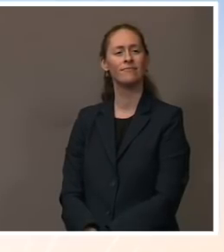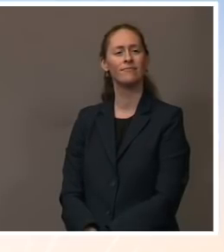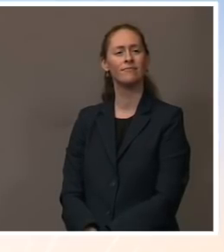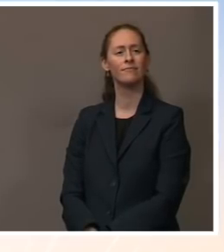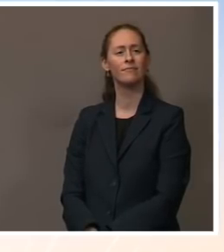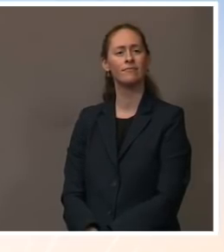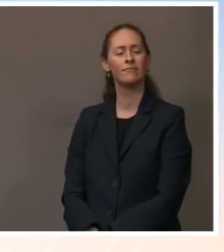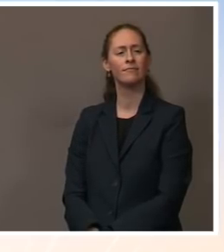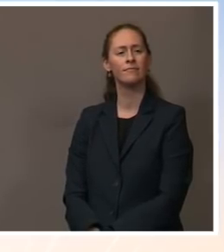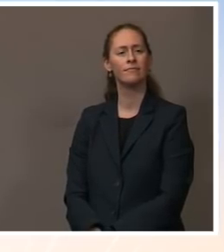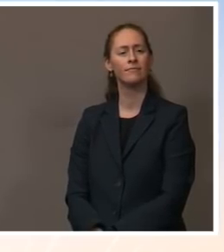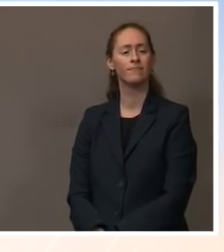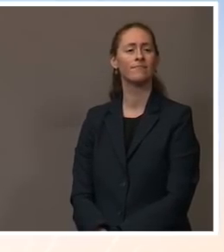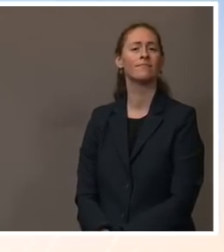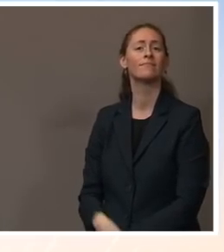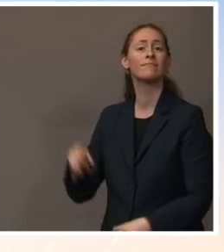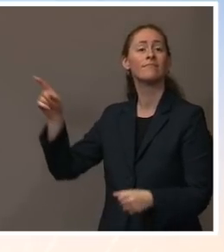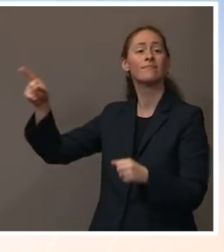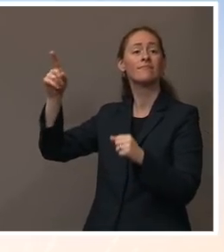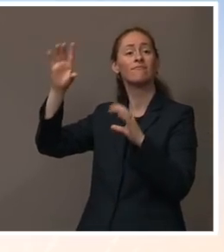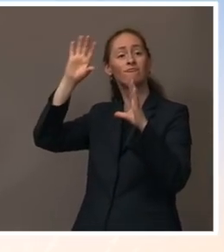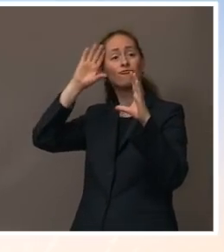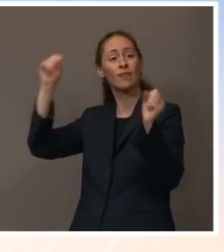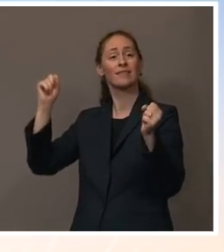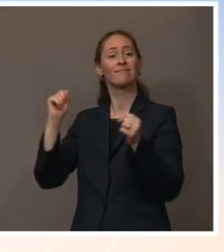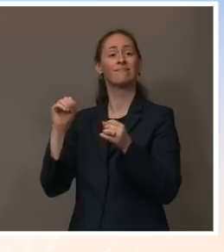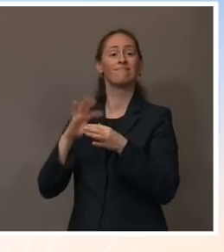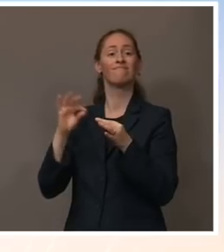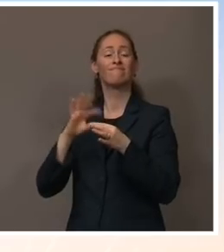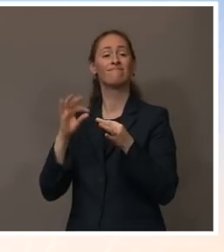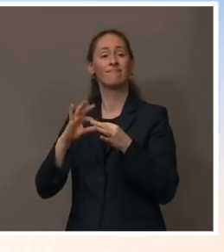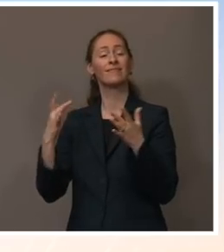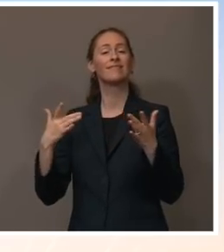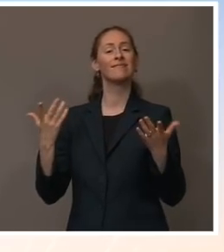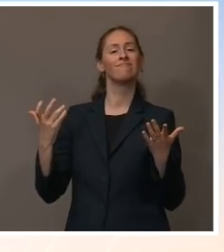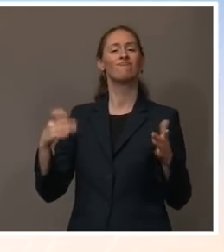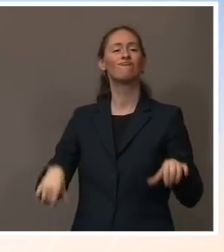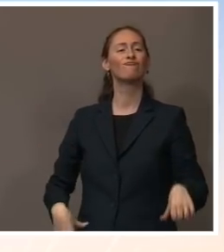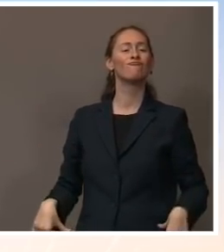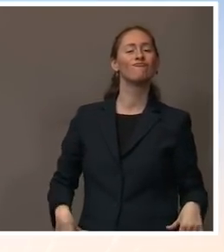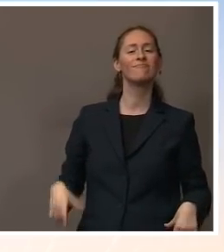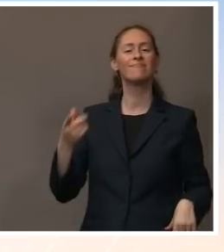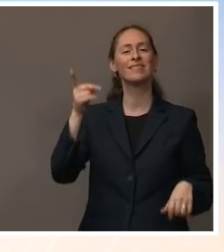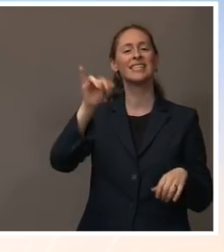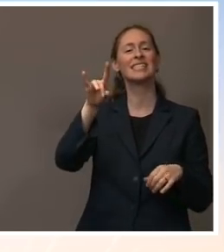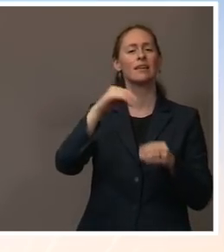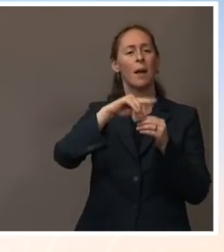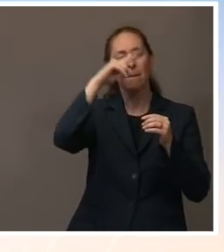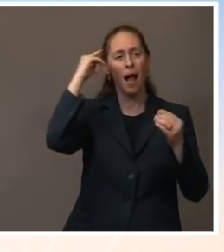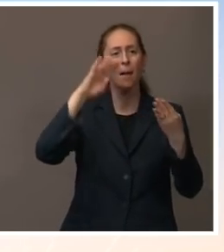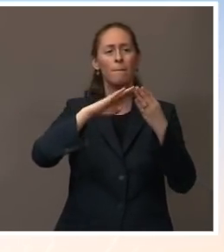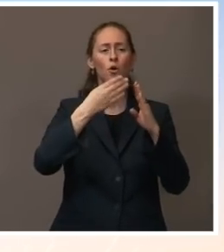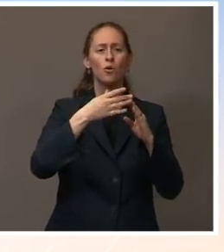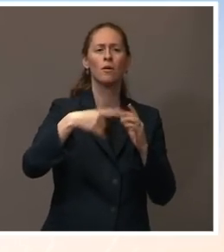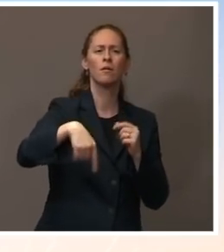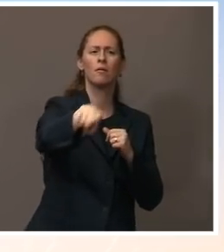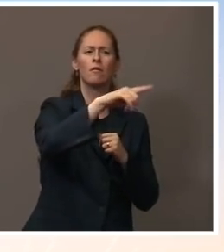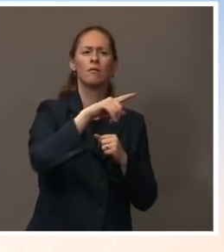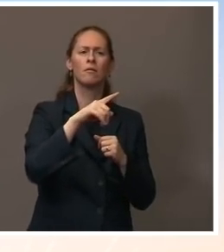What's different with Republicans then and Republicans now when it comes to voting rights? Ms. Psaki: What's different? The Press: Yeah.